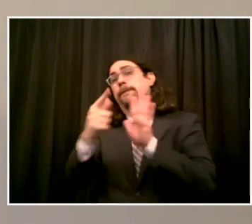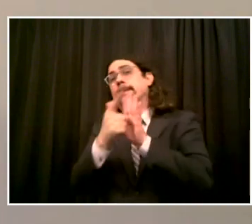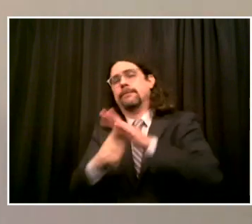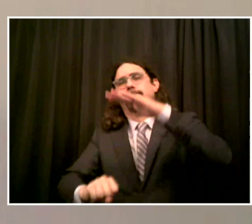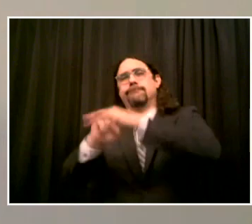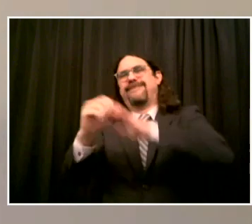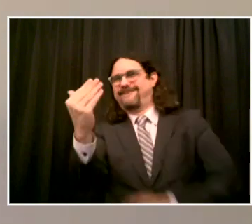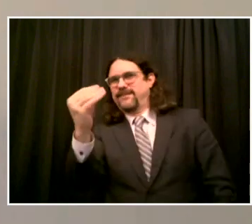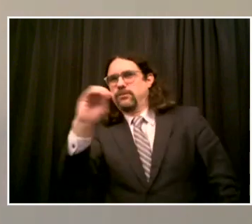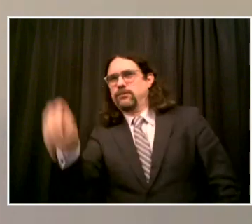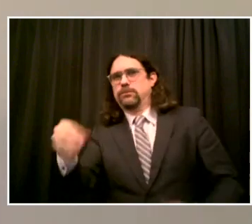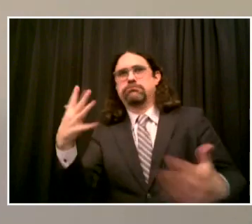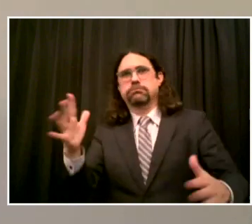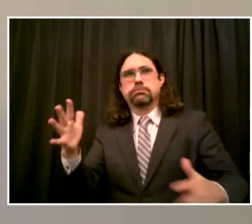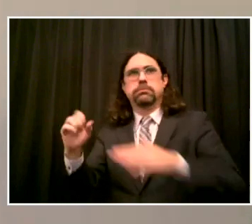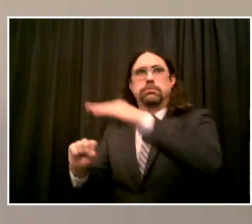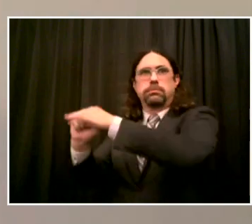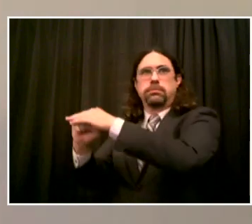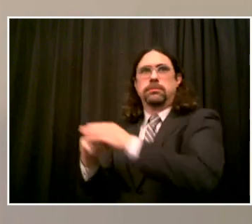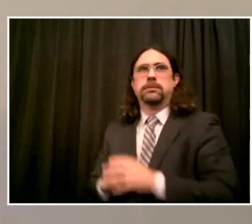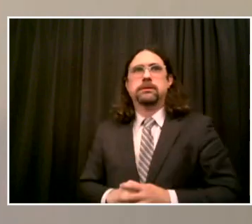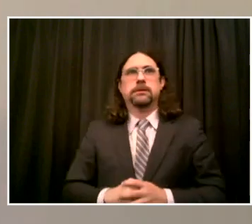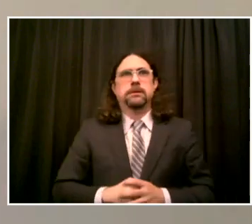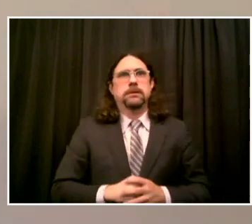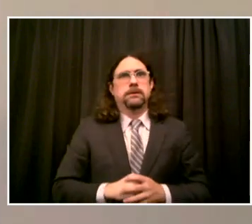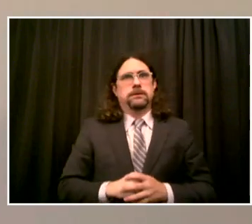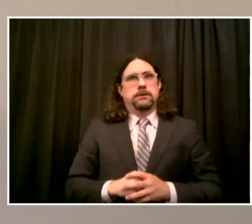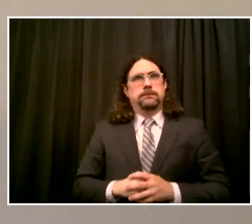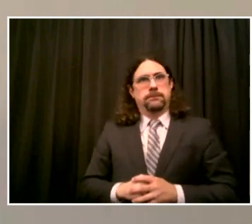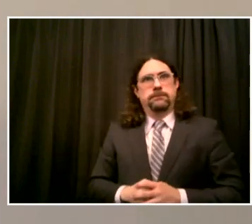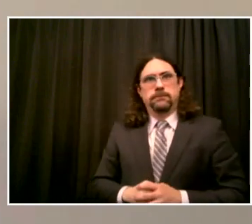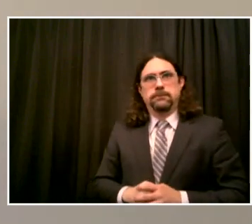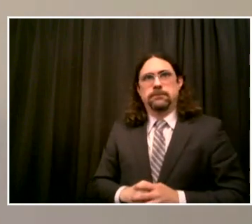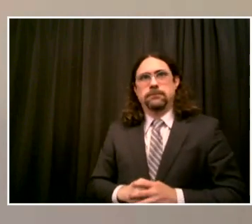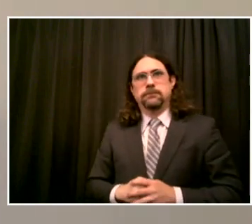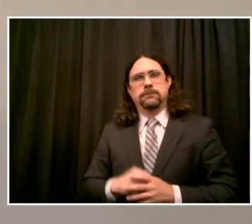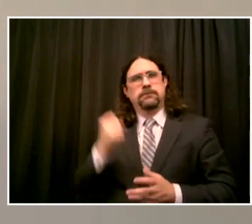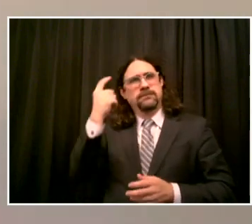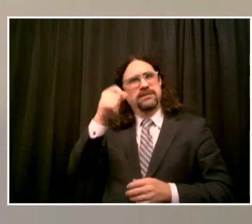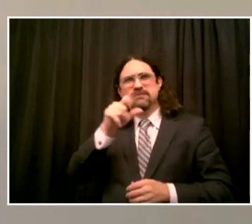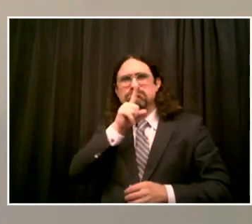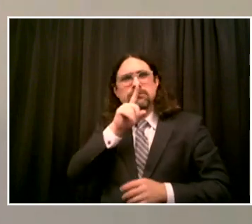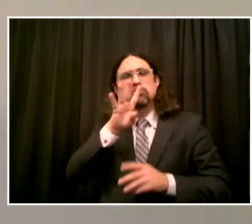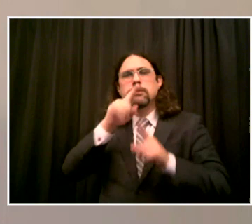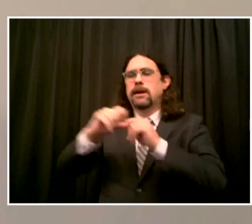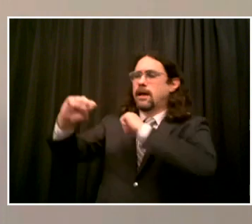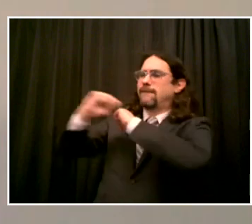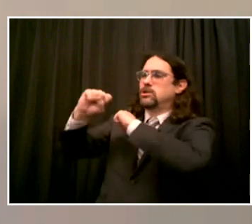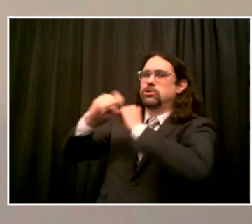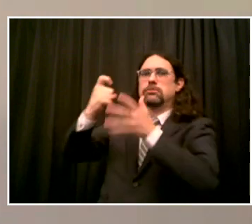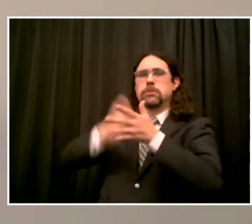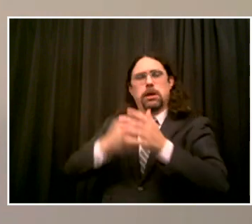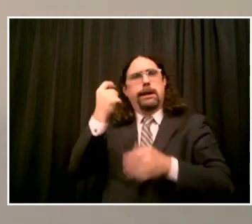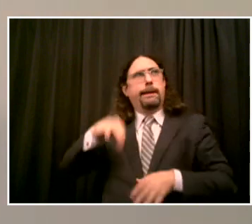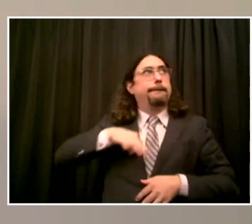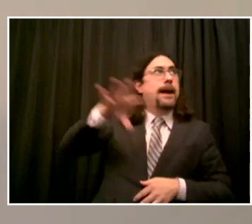MARKETING FEES THERE IS A REAL FIXED COST ASSOCIATED WITH THE DELIR THEY'RE ACTUAL WORKERS, NOT PROGRAMS AND LINES O CFODE WHO